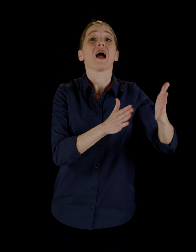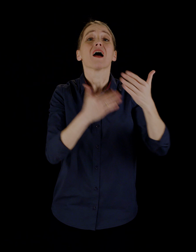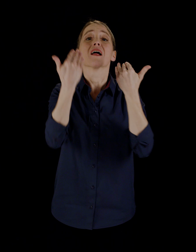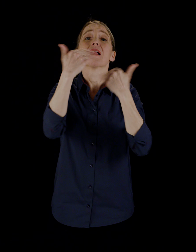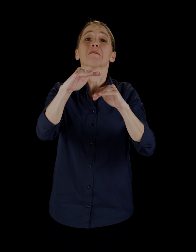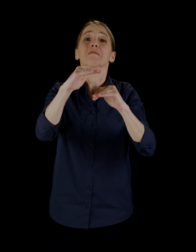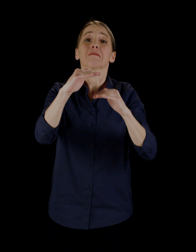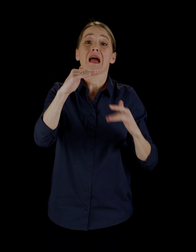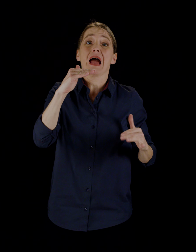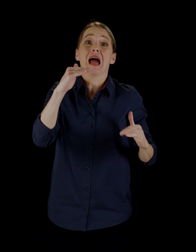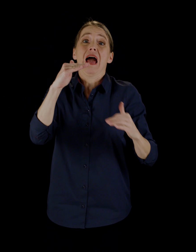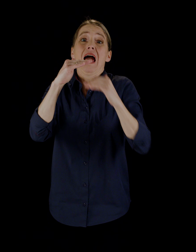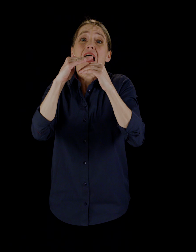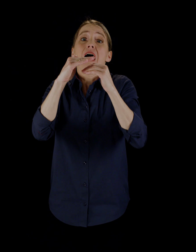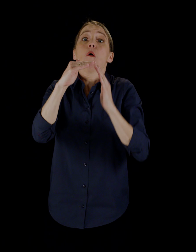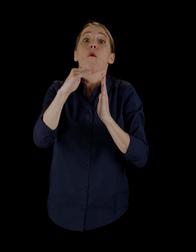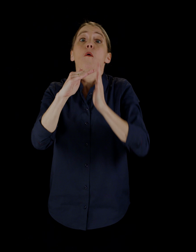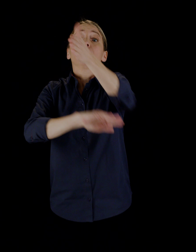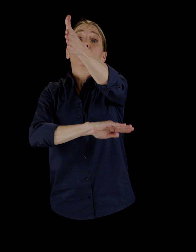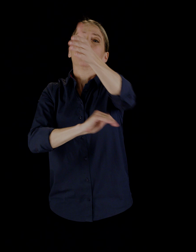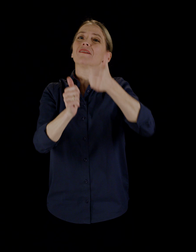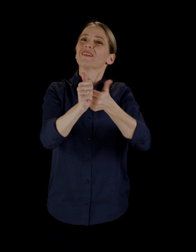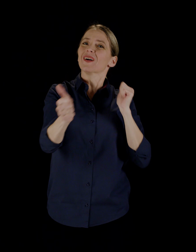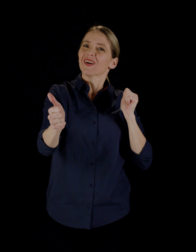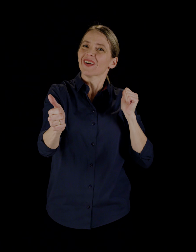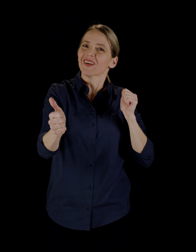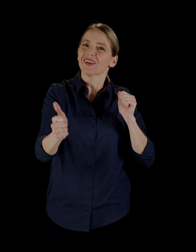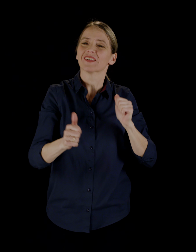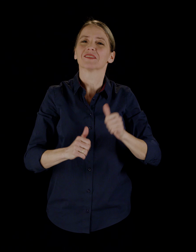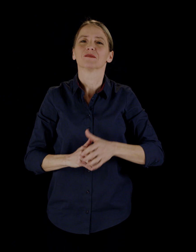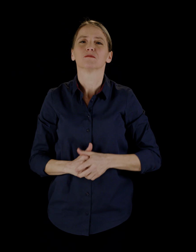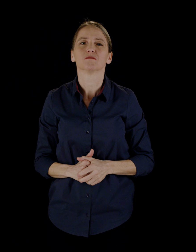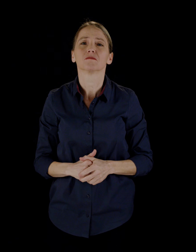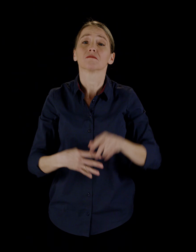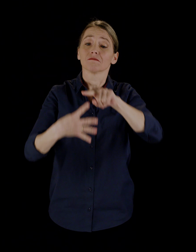usage allotment: 1. Educate everyone in the household;